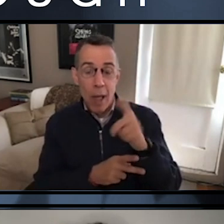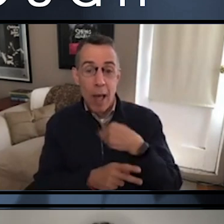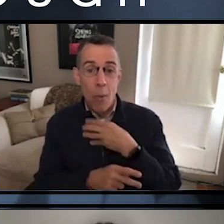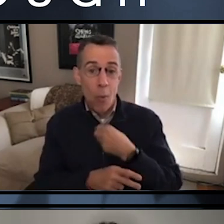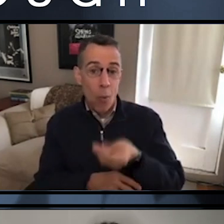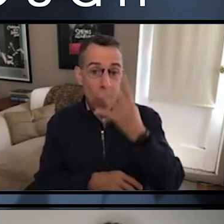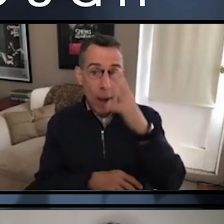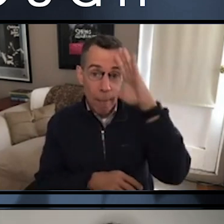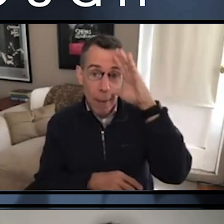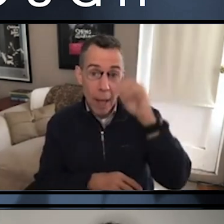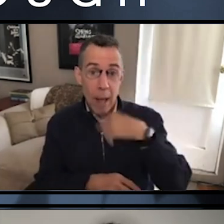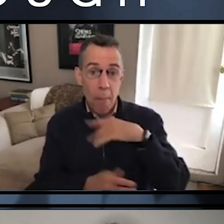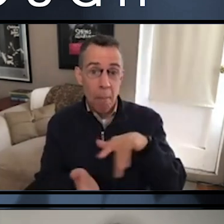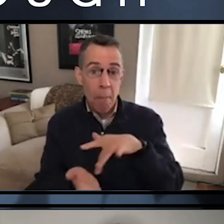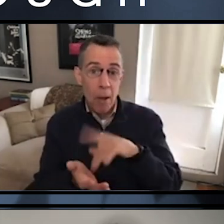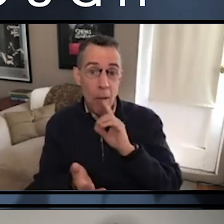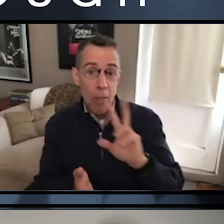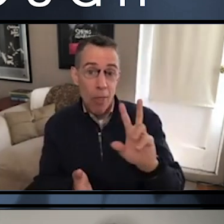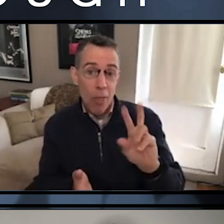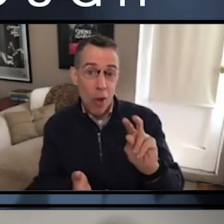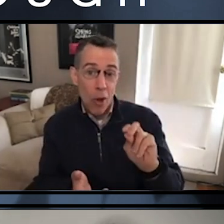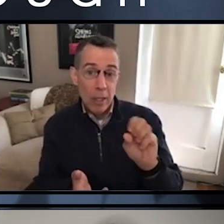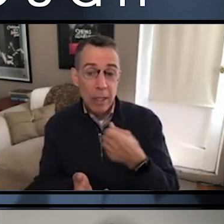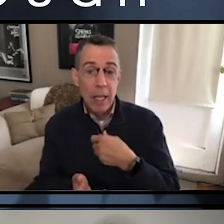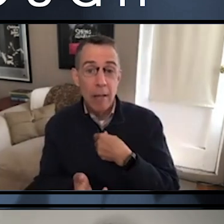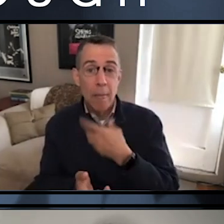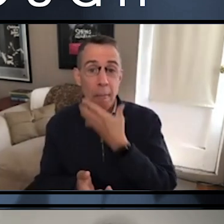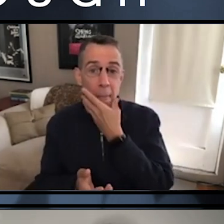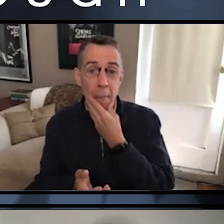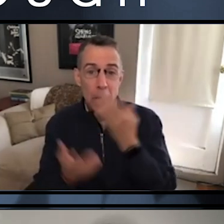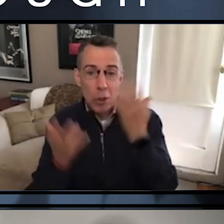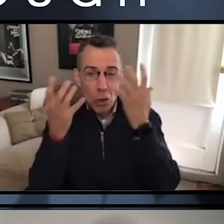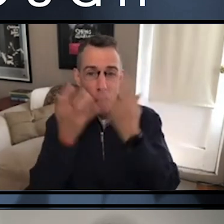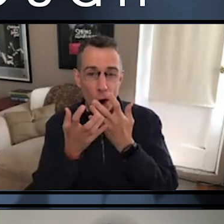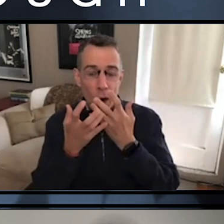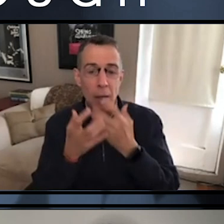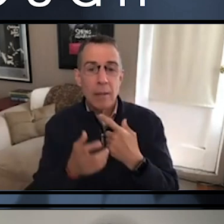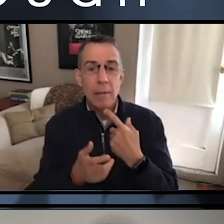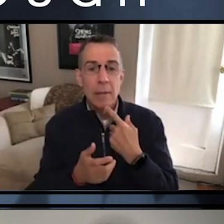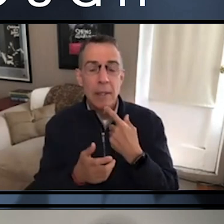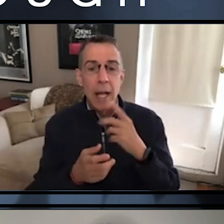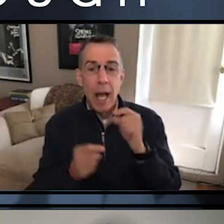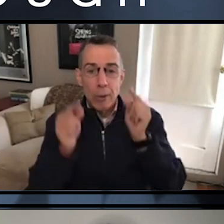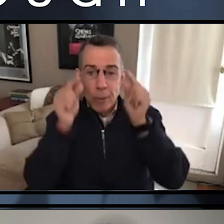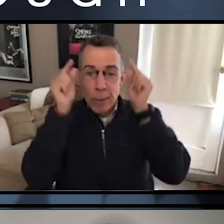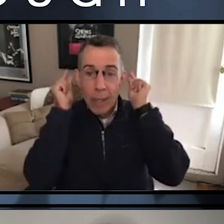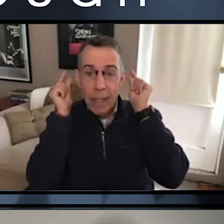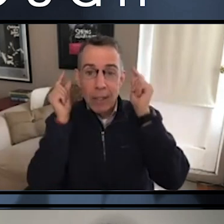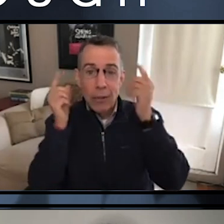mid-thirties. I've got a dark beard and a short, short, dark hair in a white,